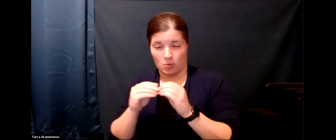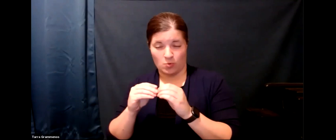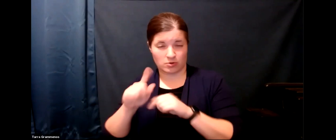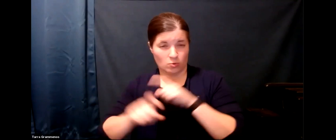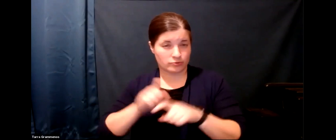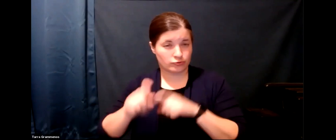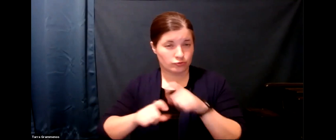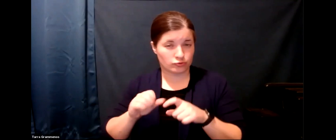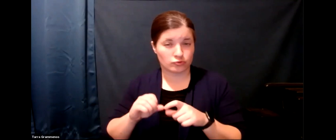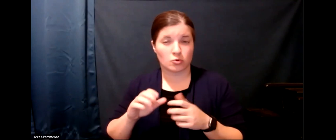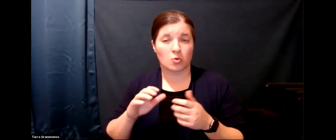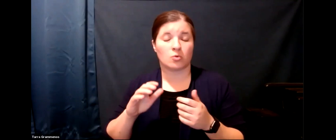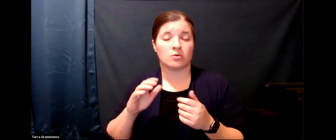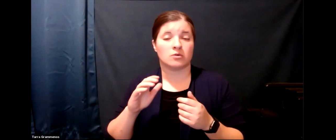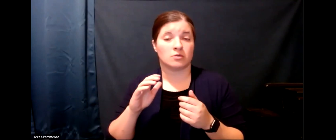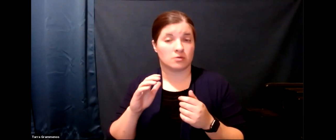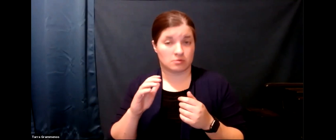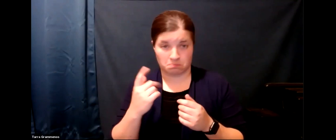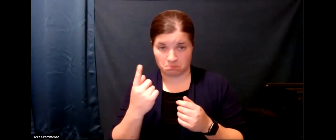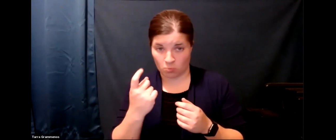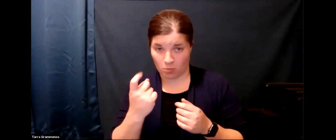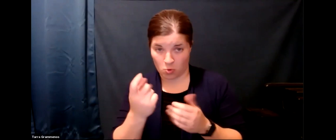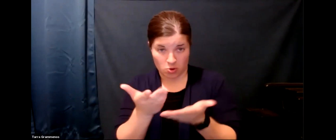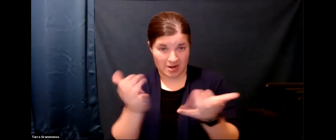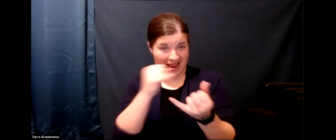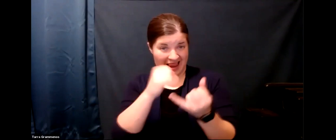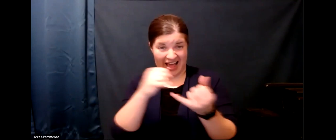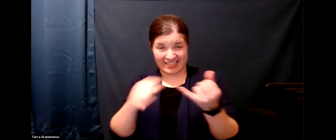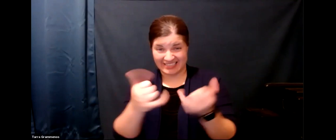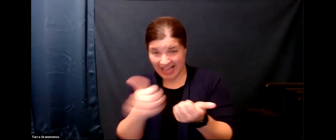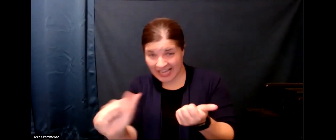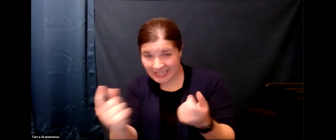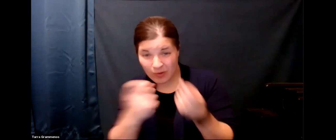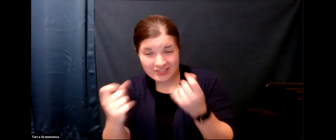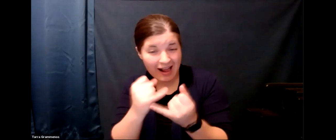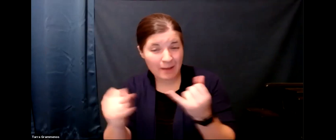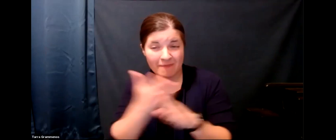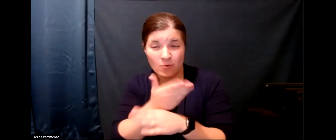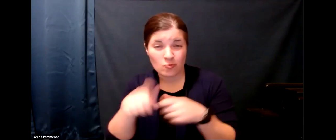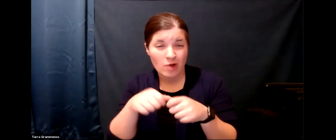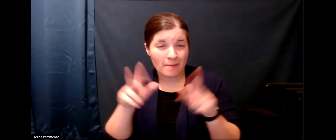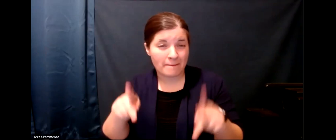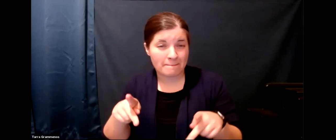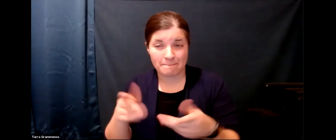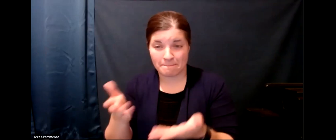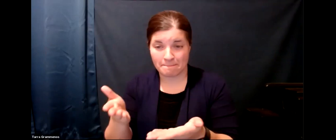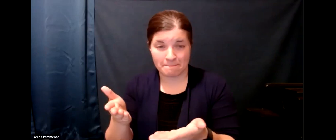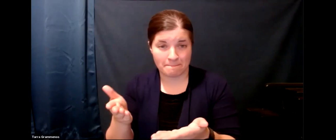So we'll do one more round of, does anyone have any questions?